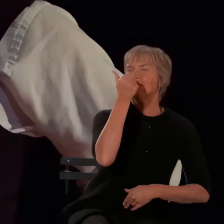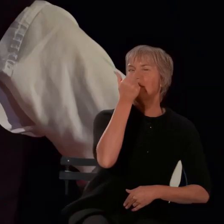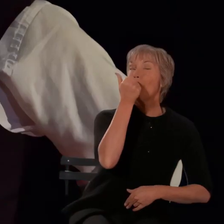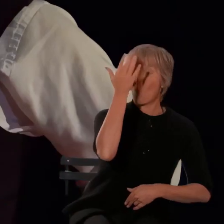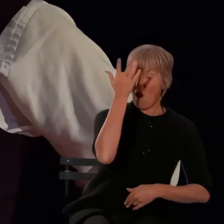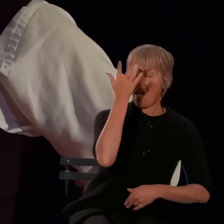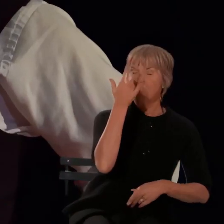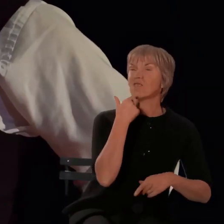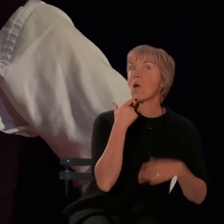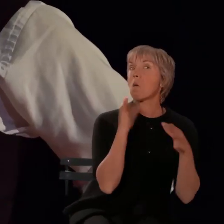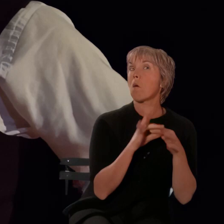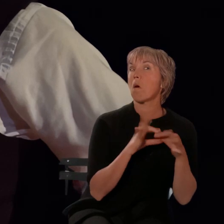by supernatural means.